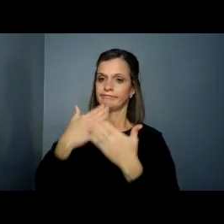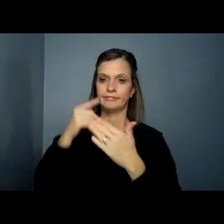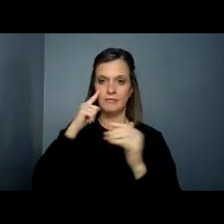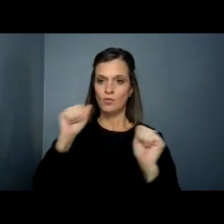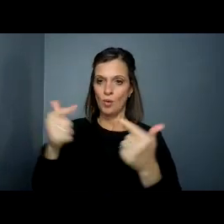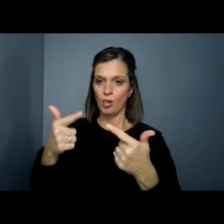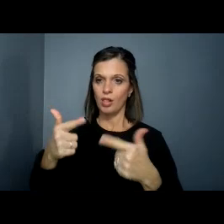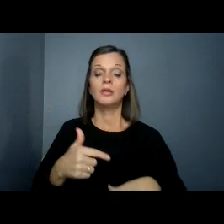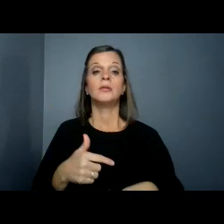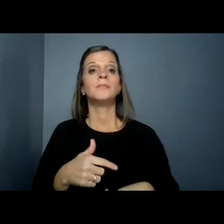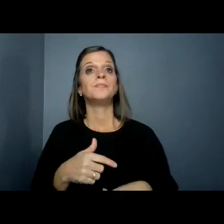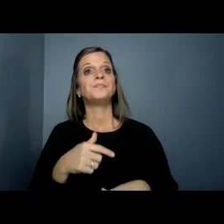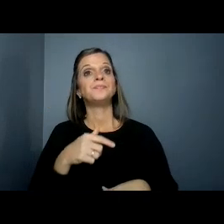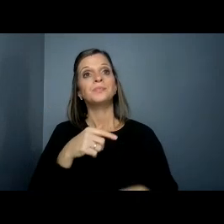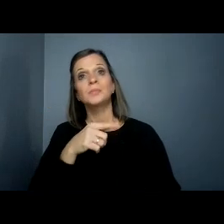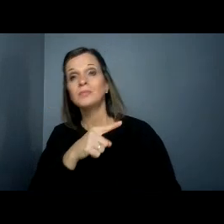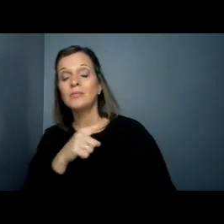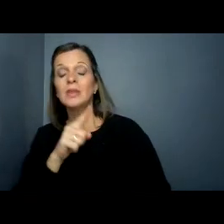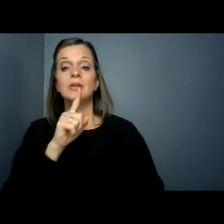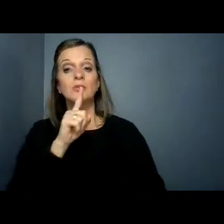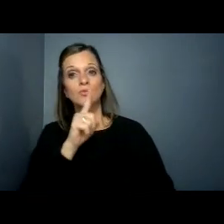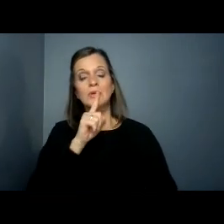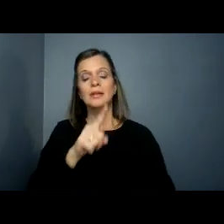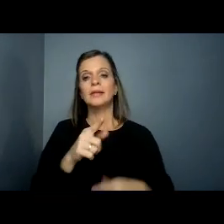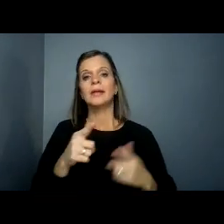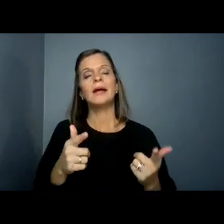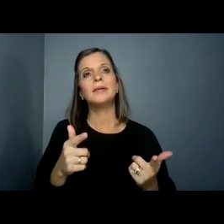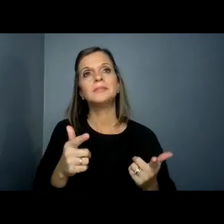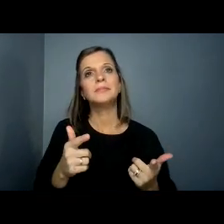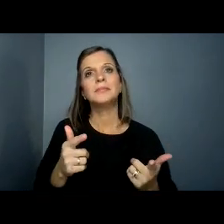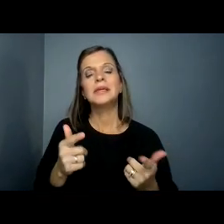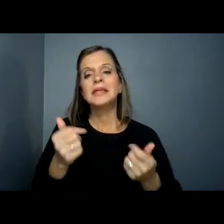but I haven't done it now in 10 years. So yeah, if any time you can teach somebody